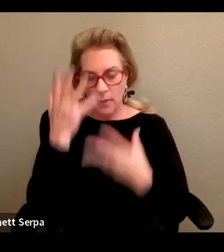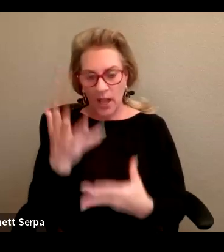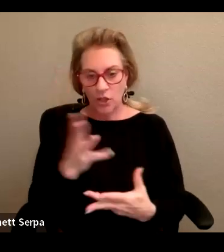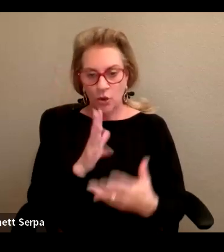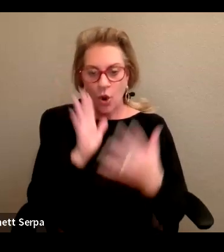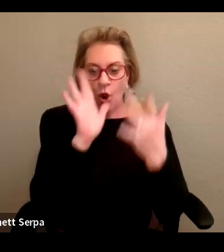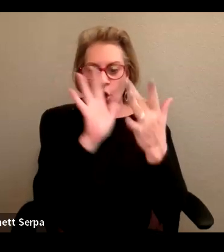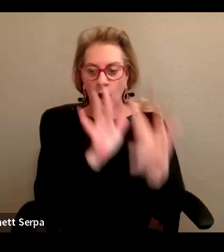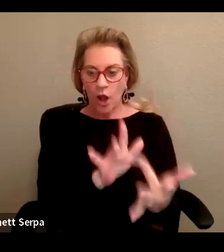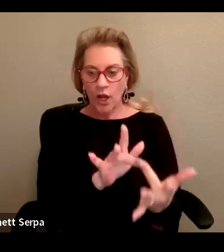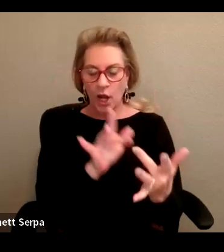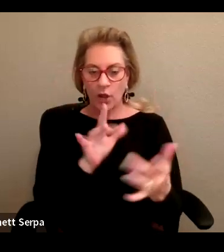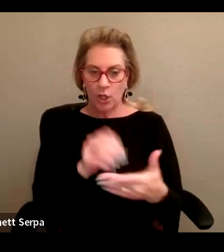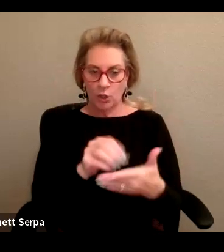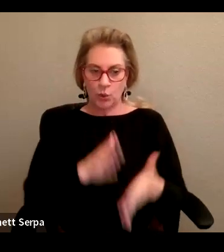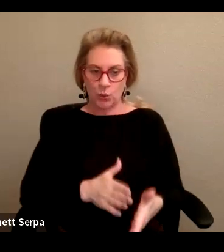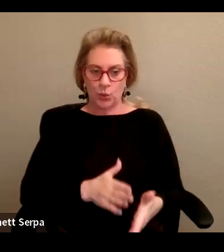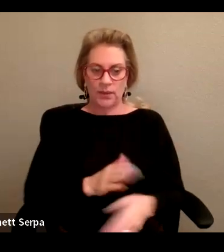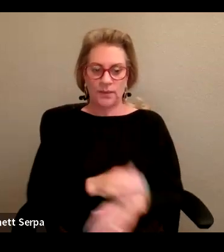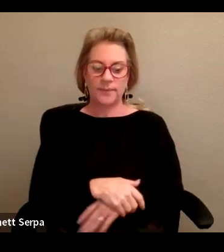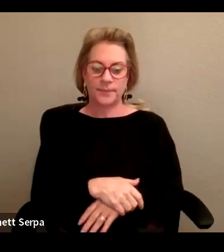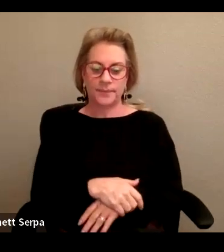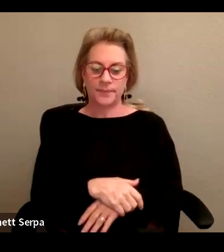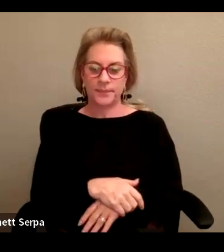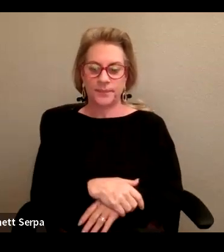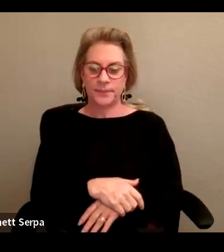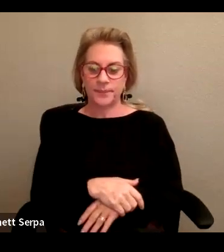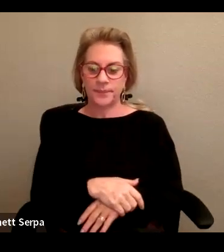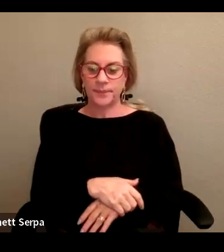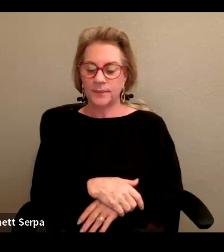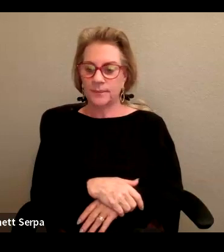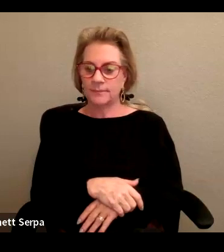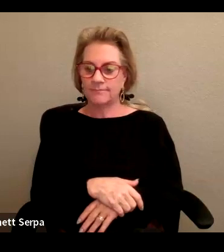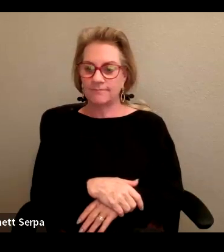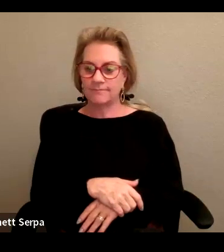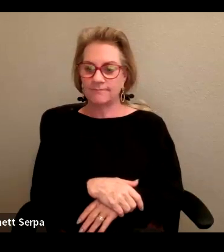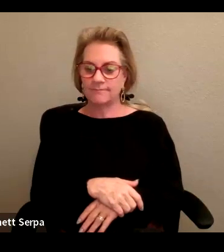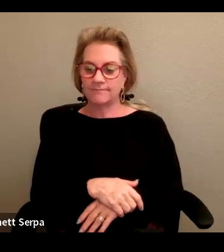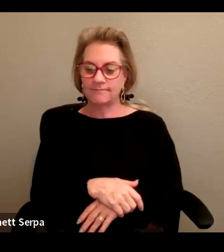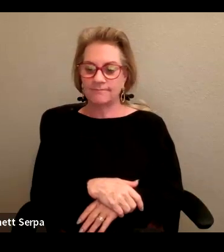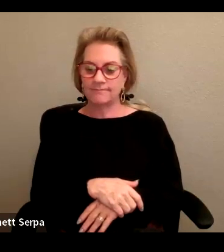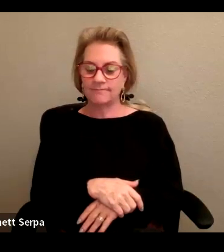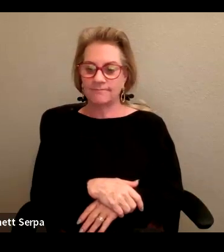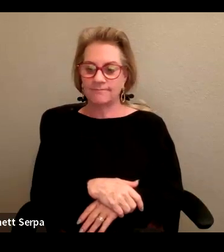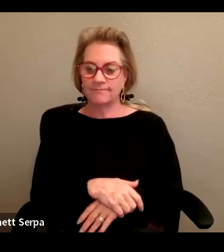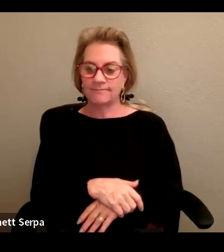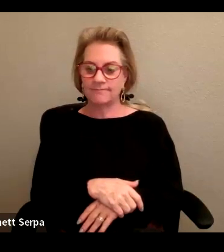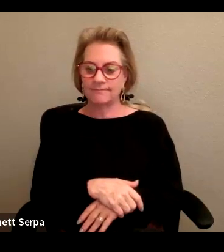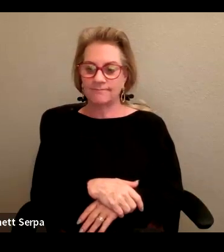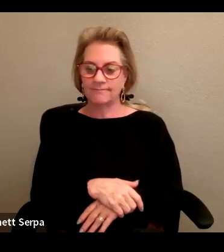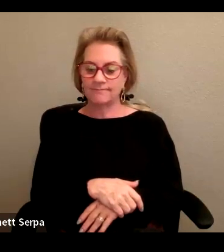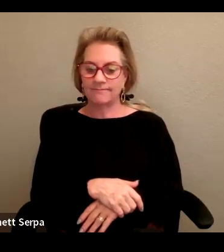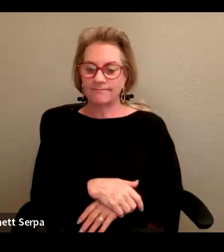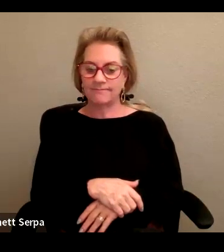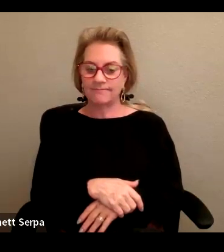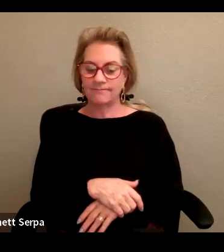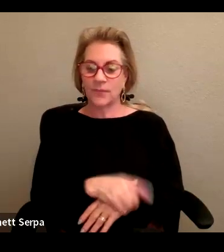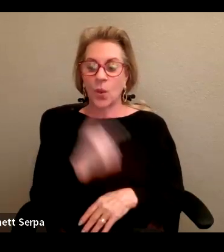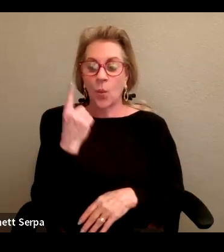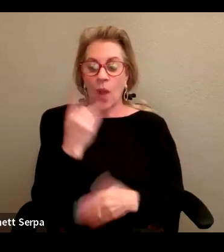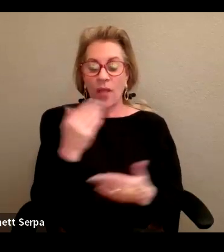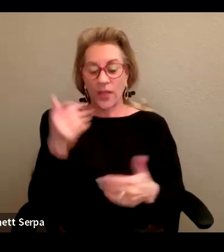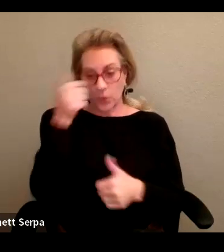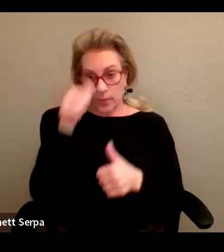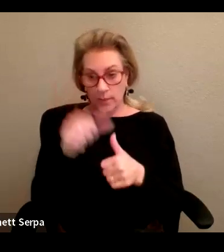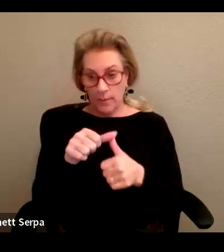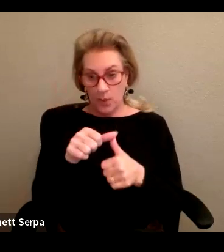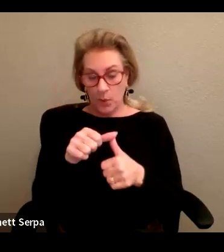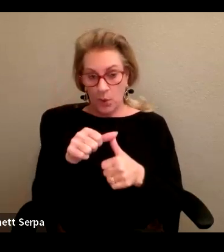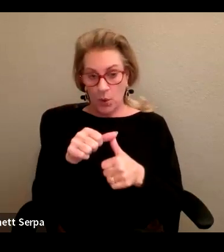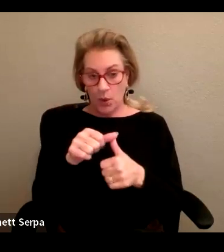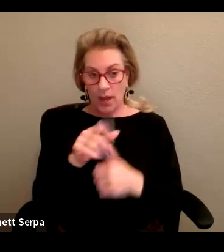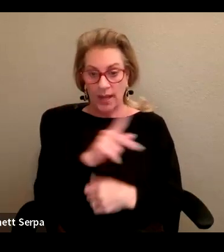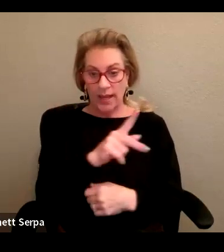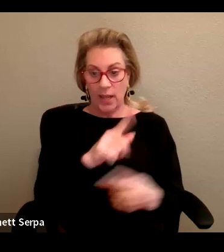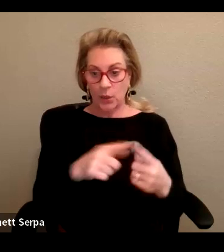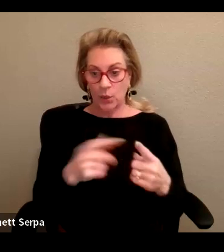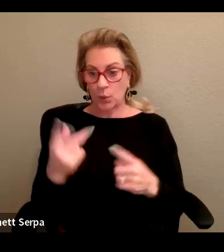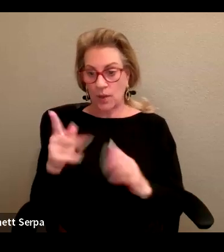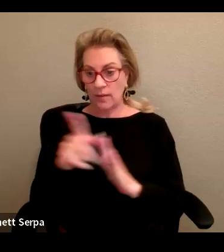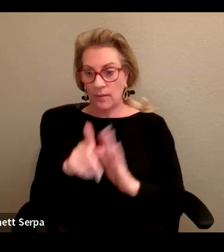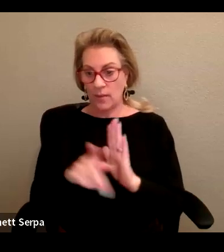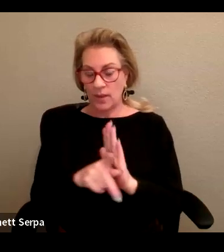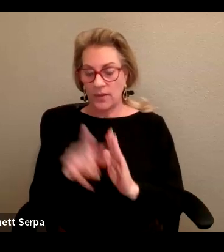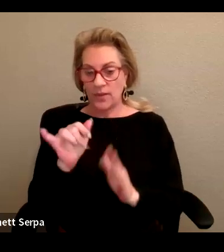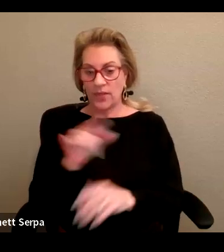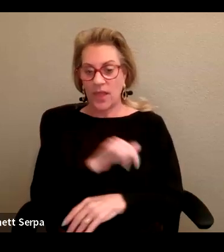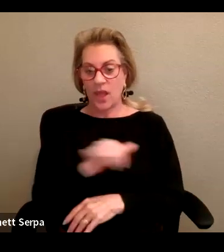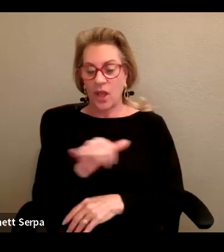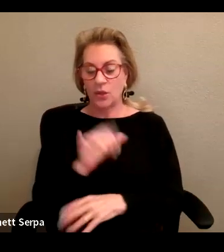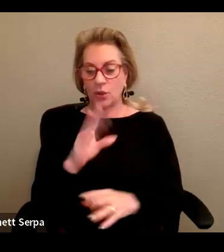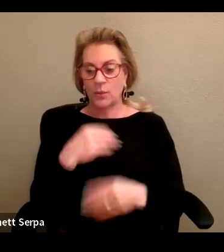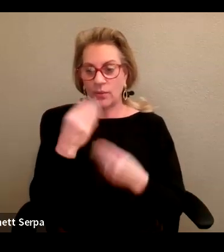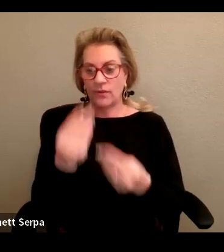student one thing to note about the K2 model policies is that they also provide guidance to